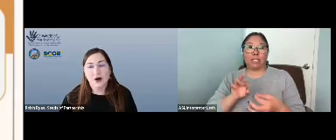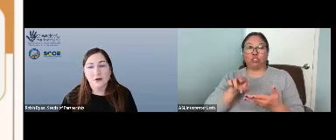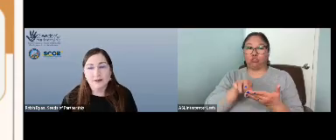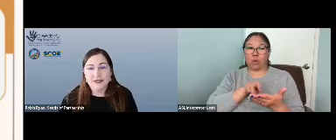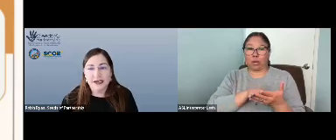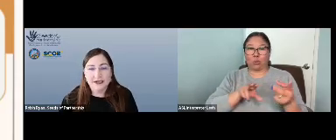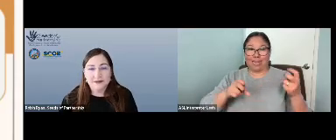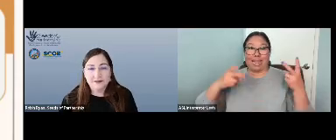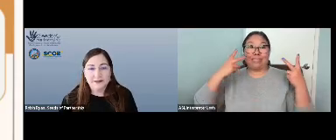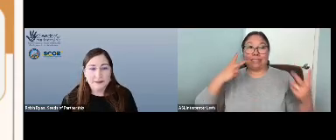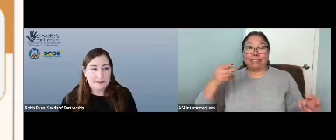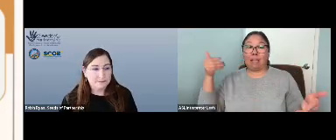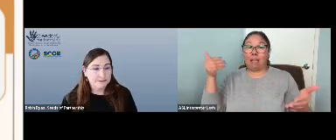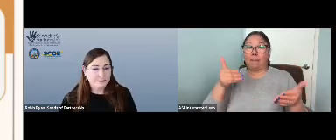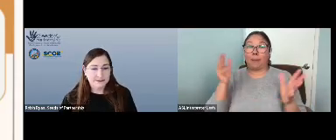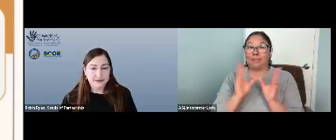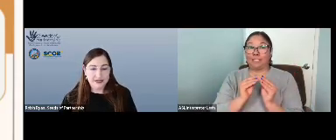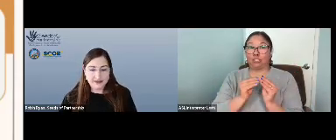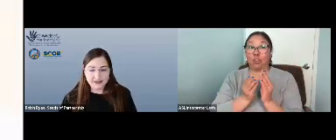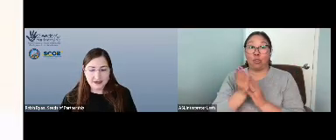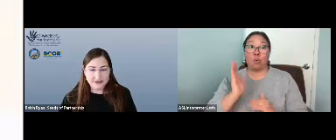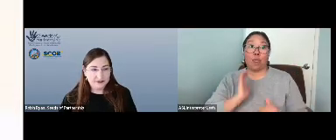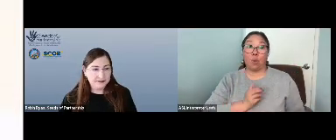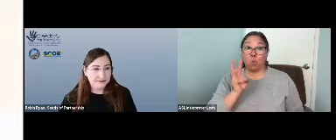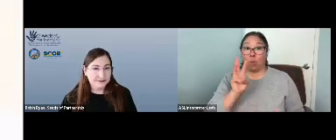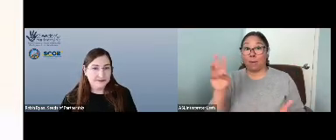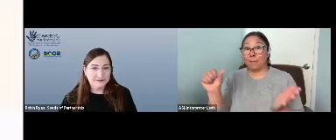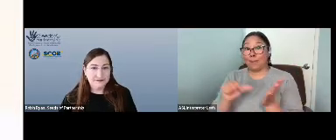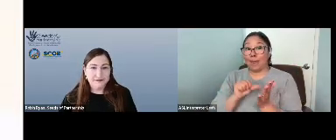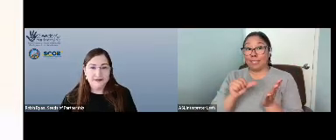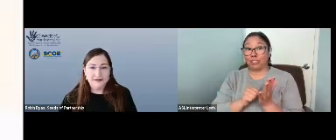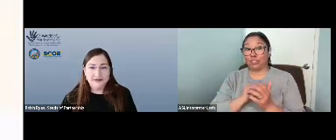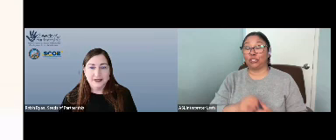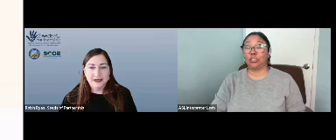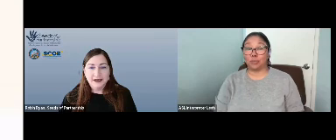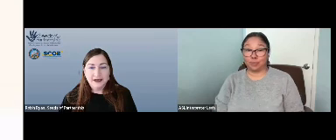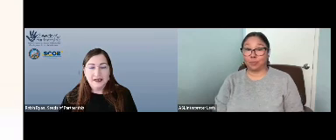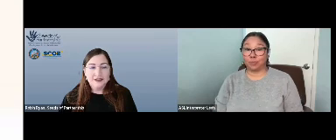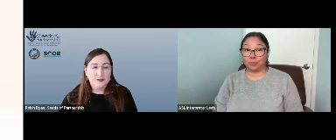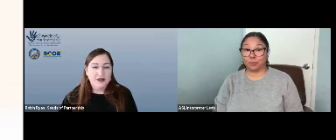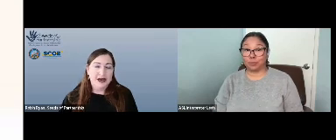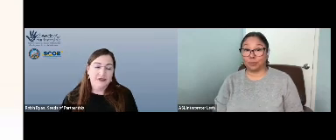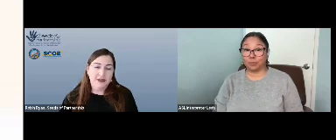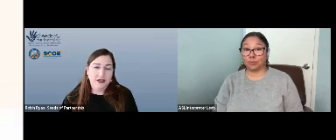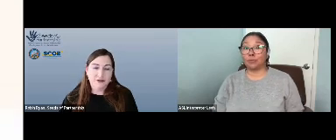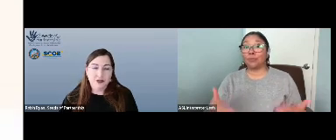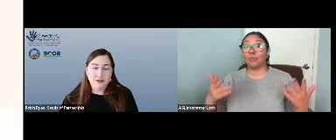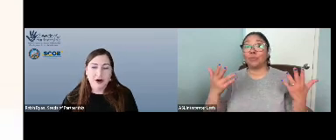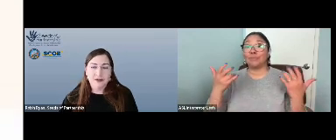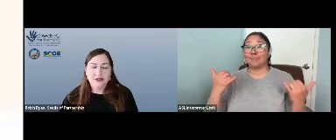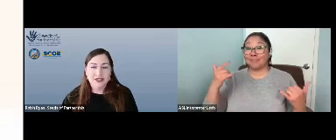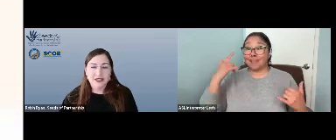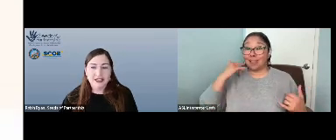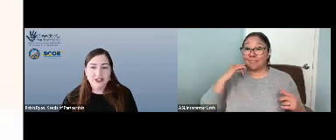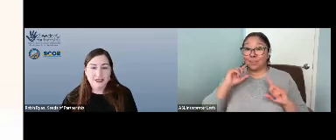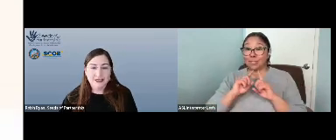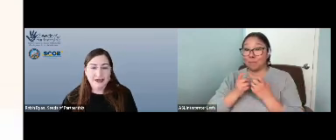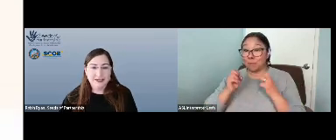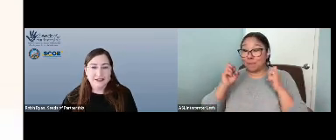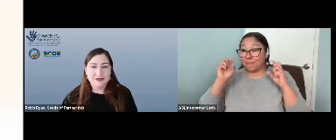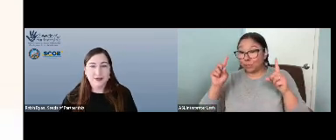through our website. Next slide. And so on behalf of the California Department of Education and